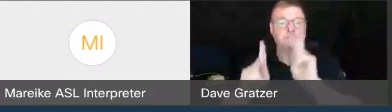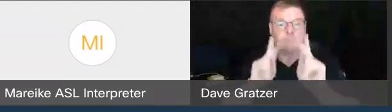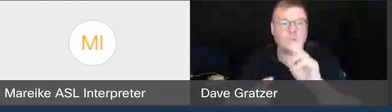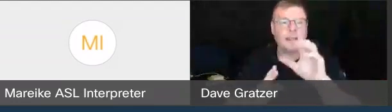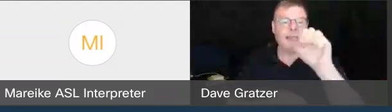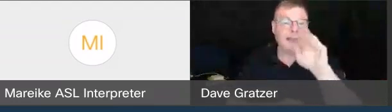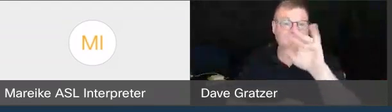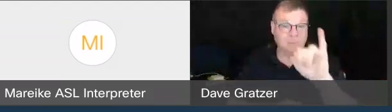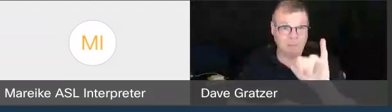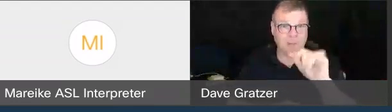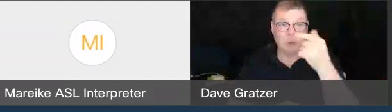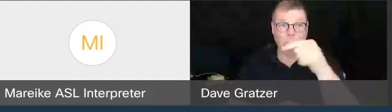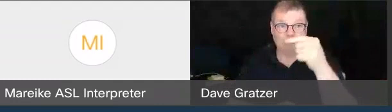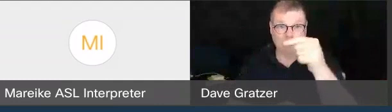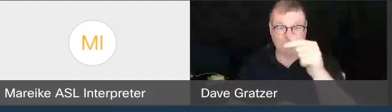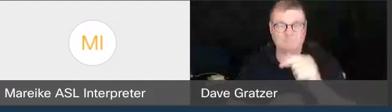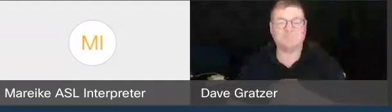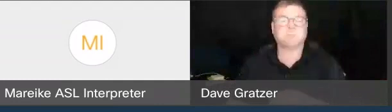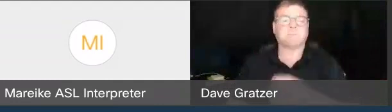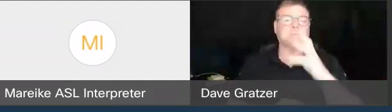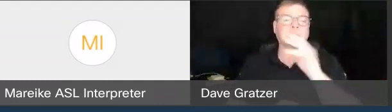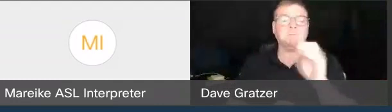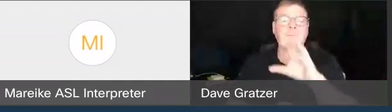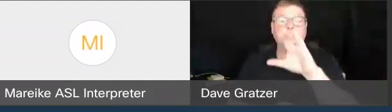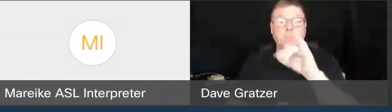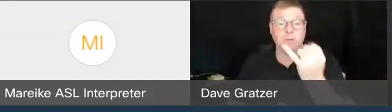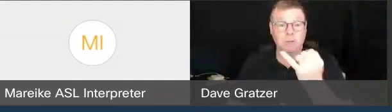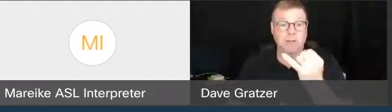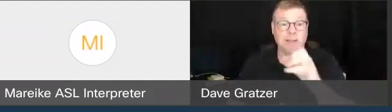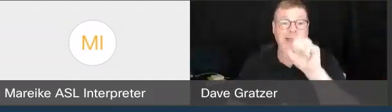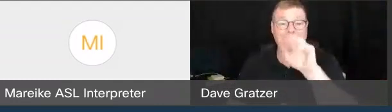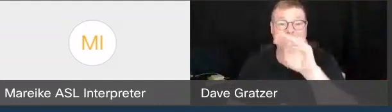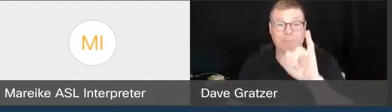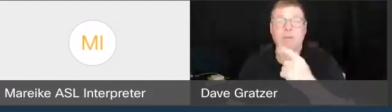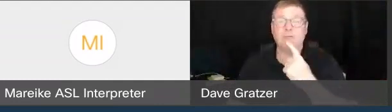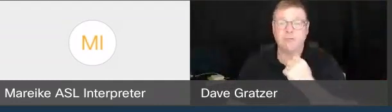which is the green bar here and justice involved SMI the red bar, you can see across at least with